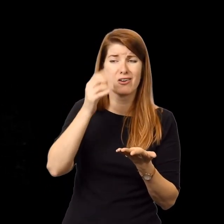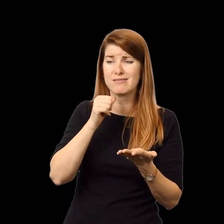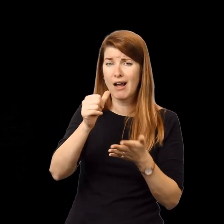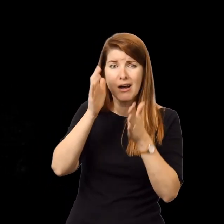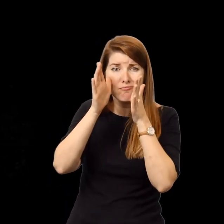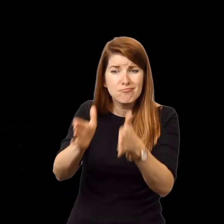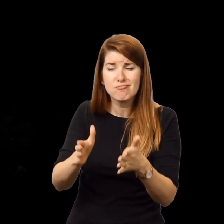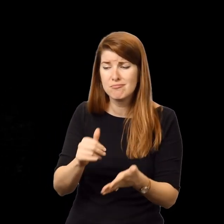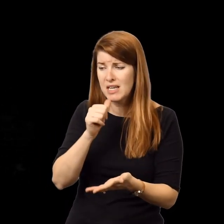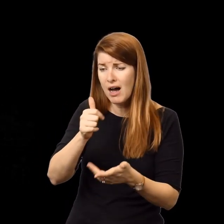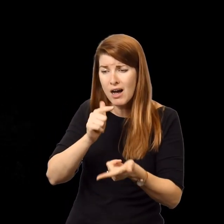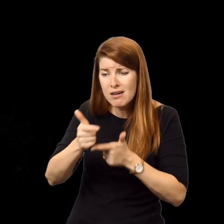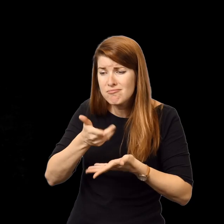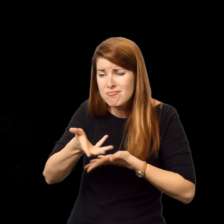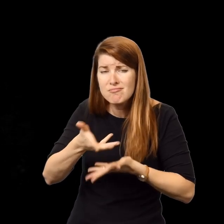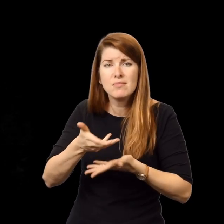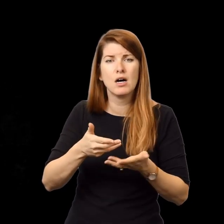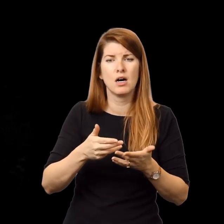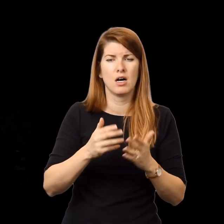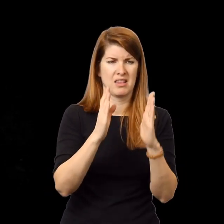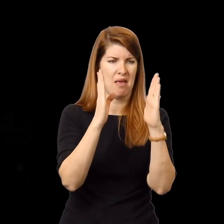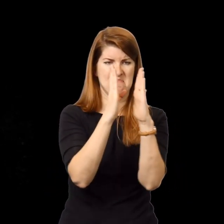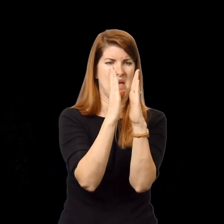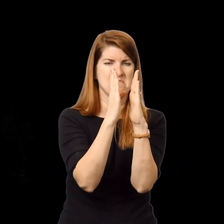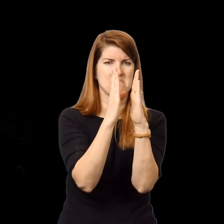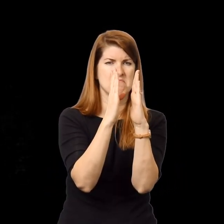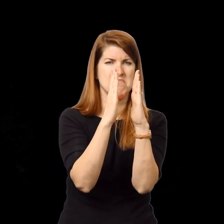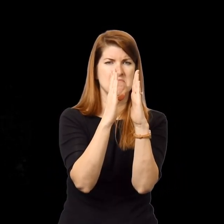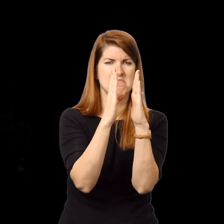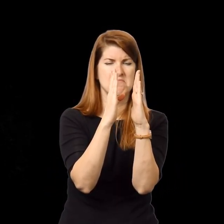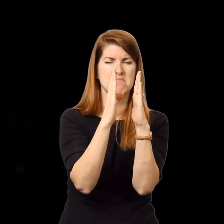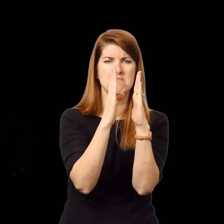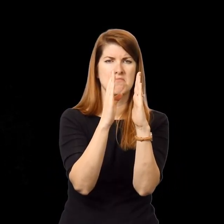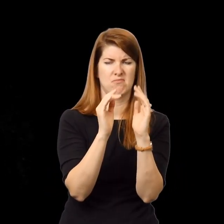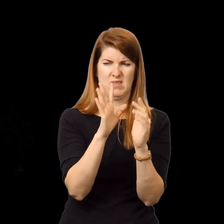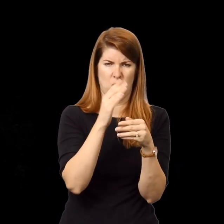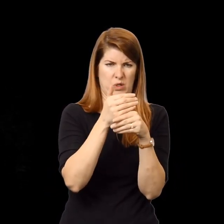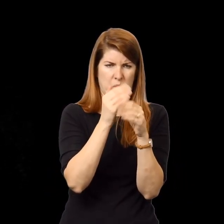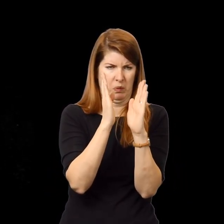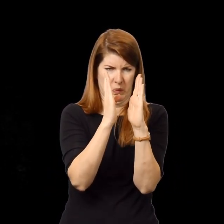who aren't tuned in or caregivers who aren't tuned in, they get overwhelmed really quickly,